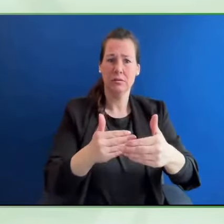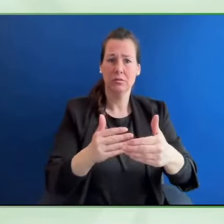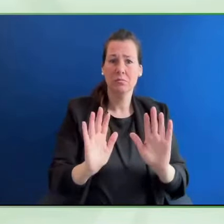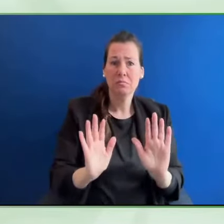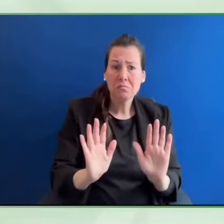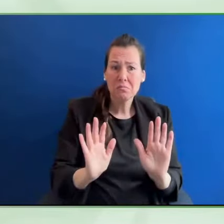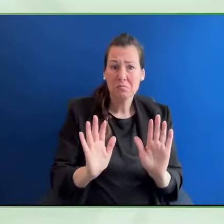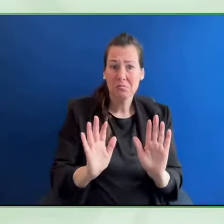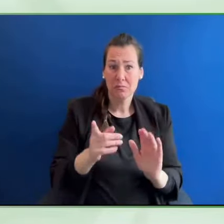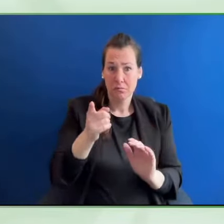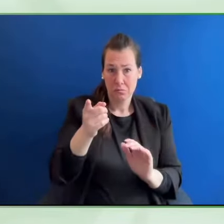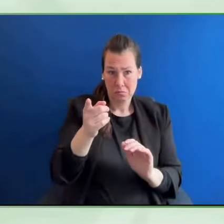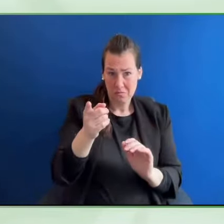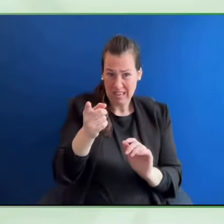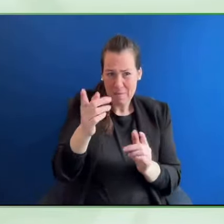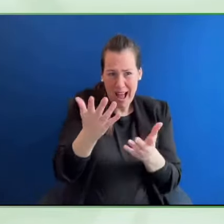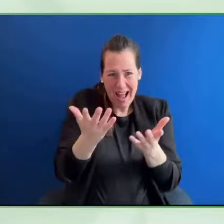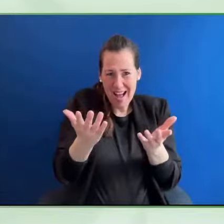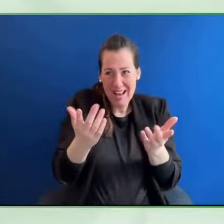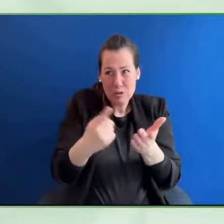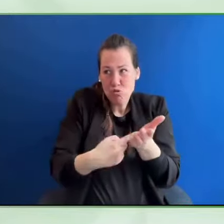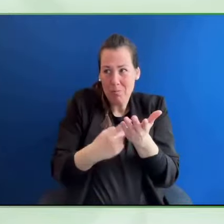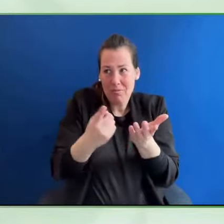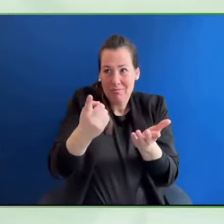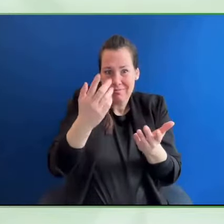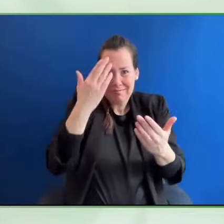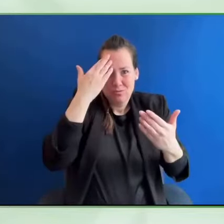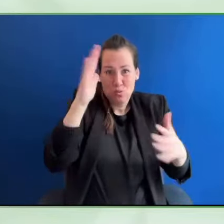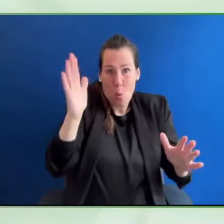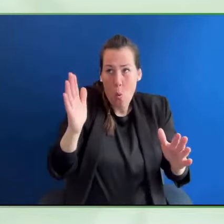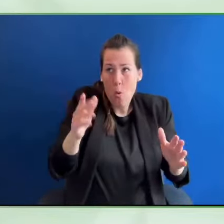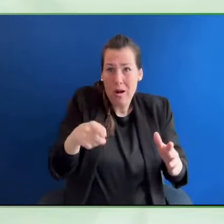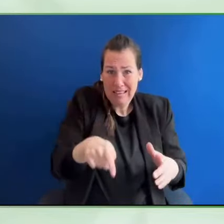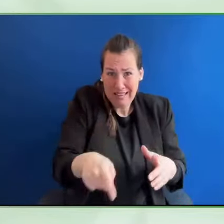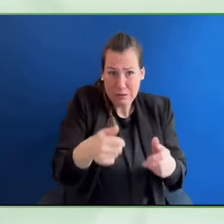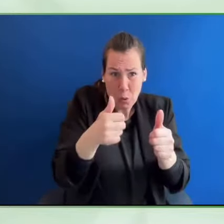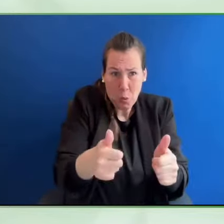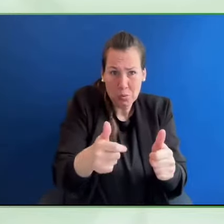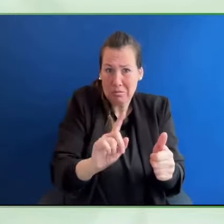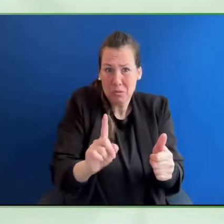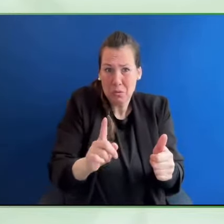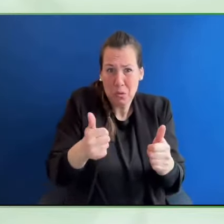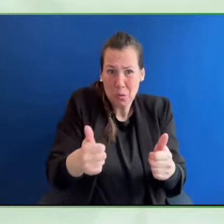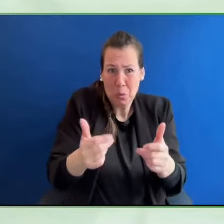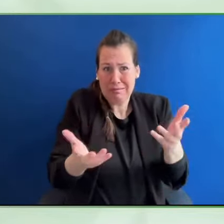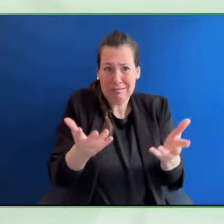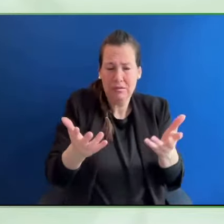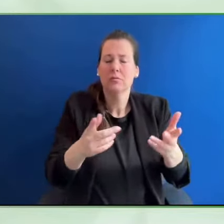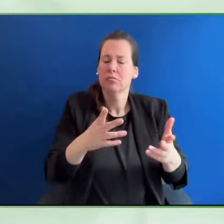and things like that. The commission is coming out later this year the framework of social services of excellence.